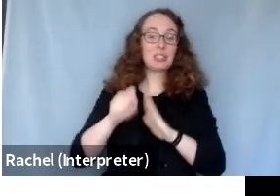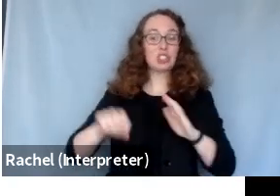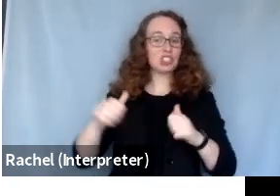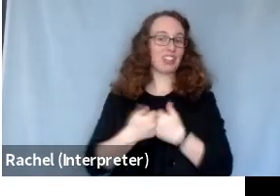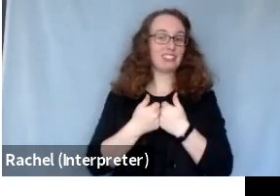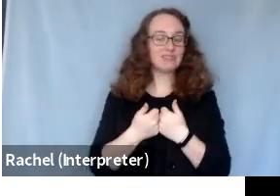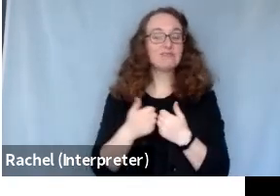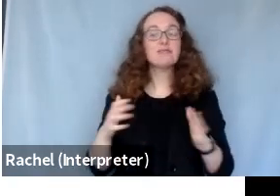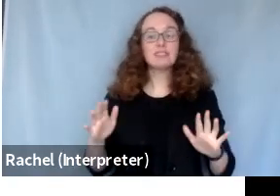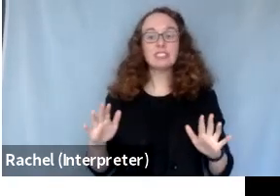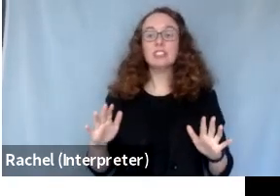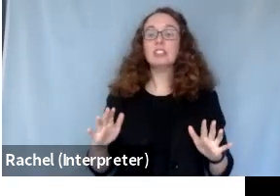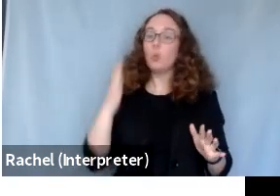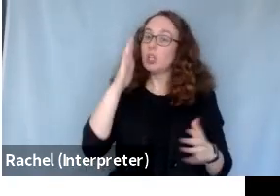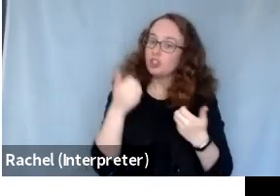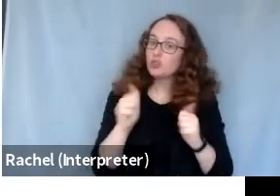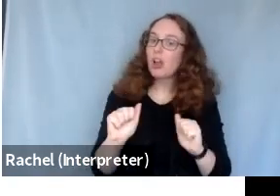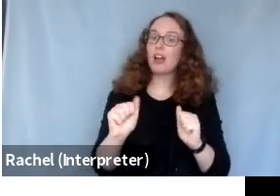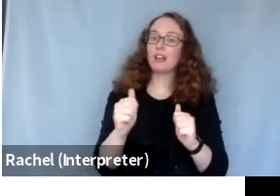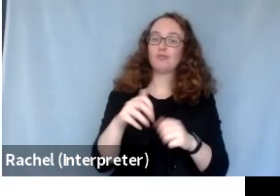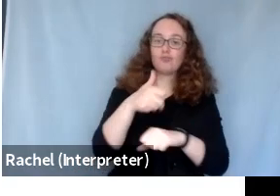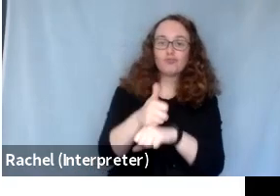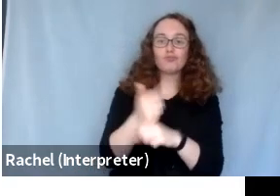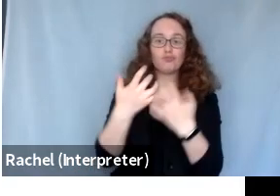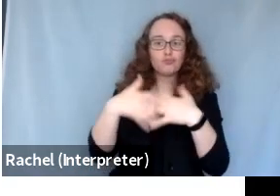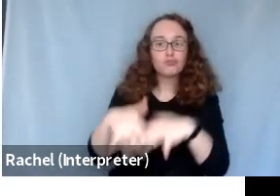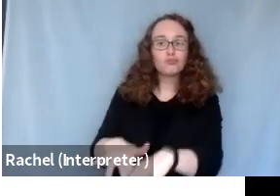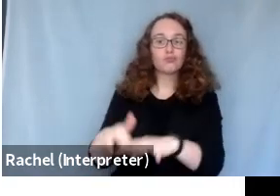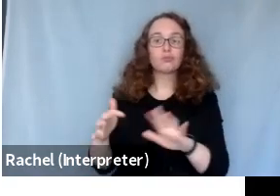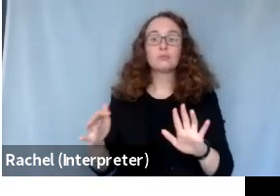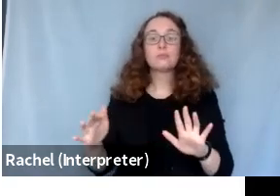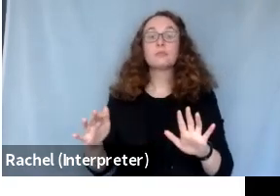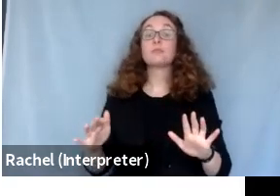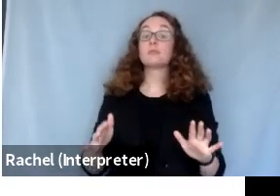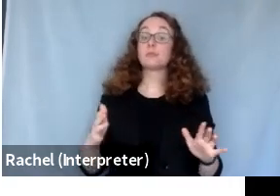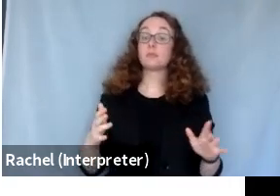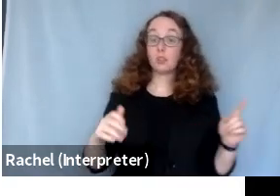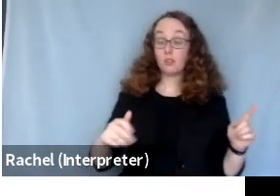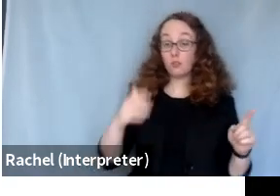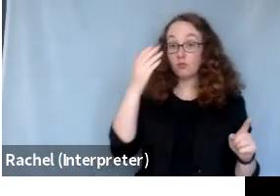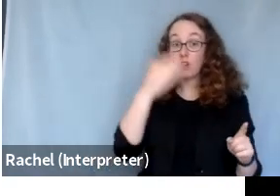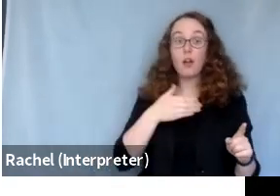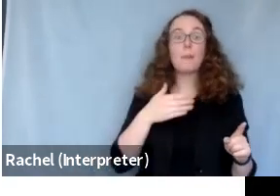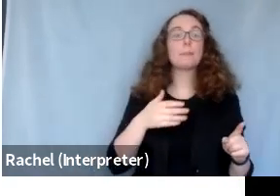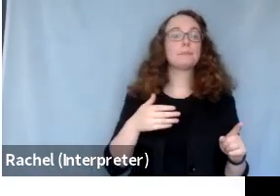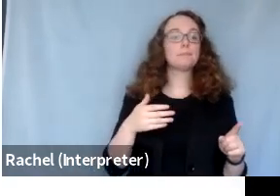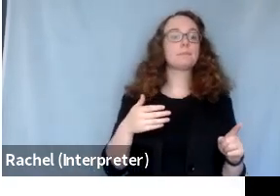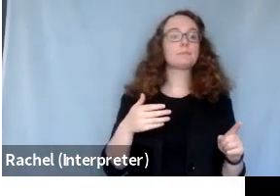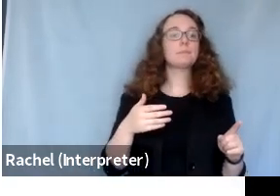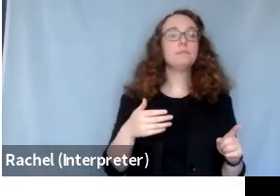traditional entrance, will be for all purchases for students that just have to physically come to the Bookstore for whatever reason and we